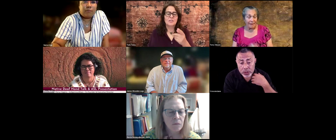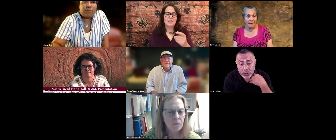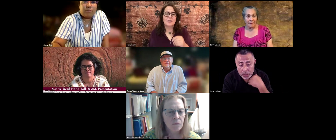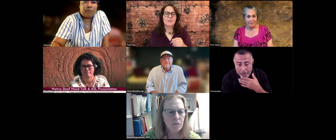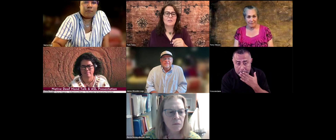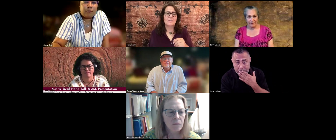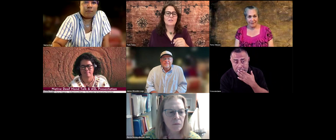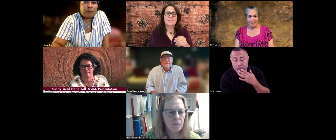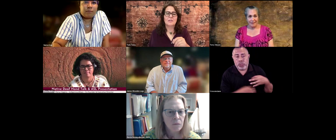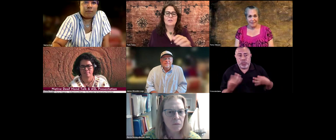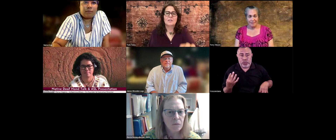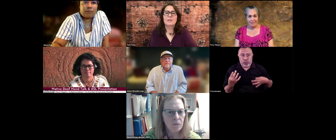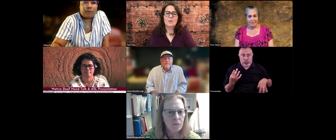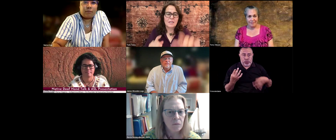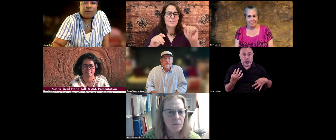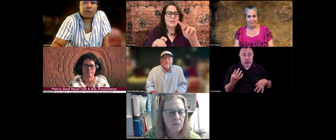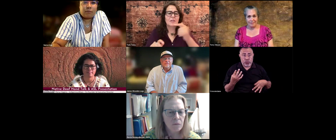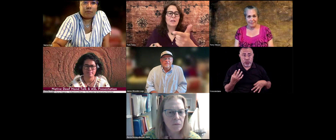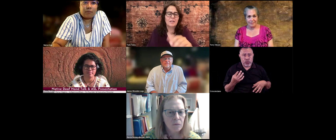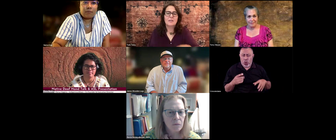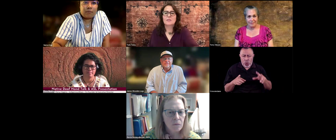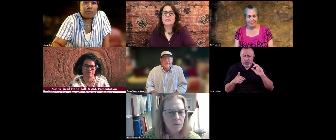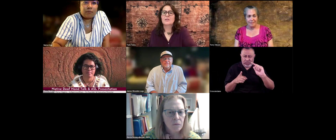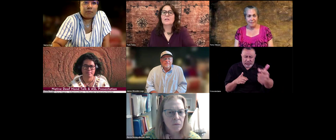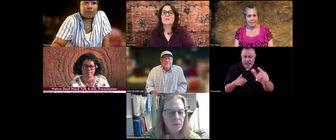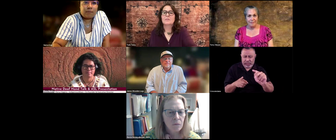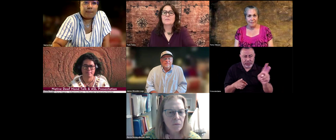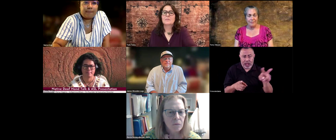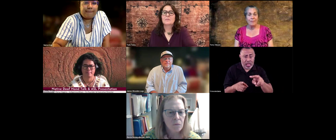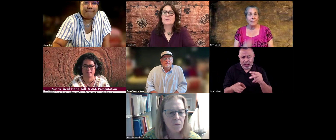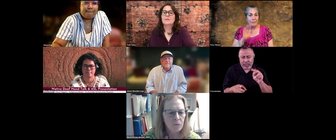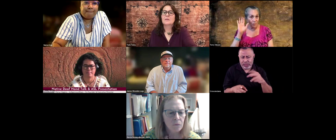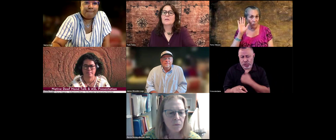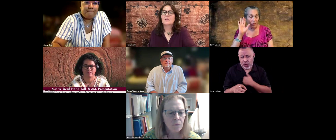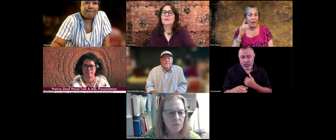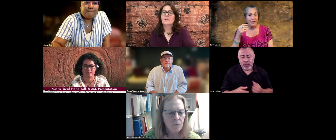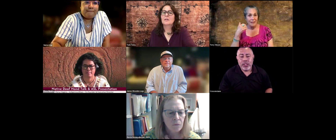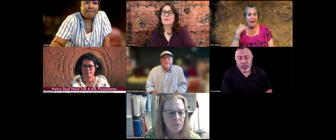This is This is Tasha's voice. Terry, go ahead. Terry, go ahead. Sorry, Terry.